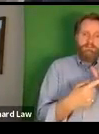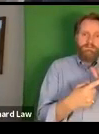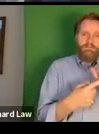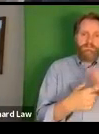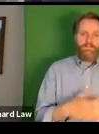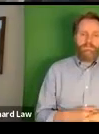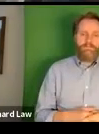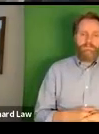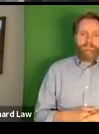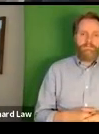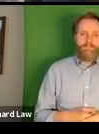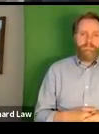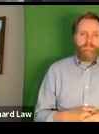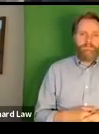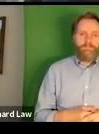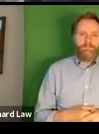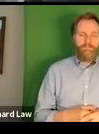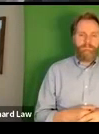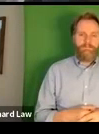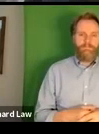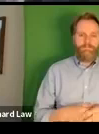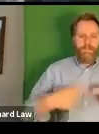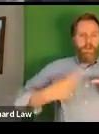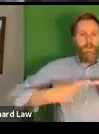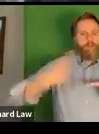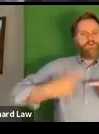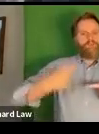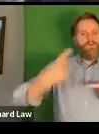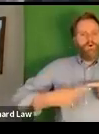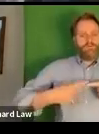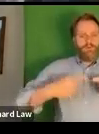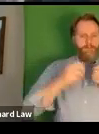Border Force officers were actually being asked to remove face coverings on